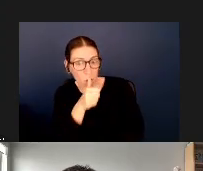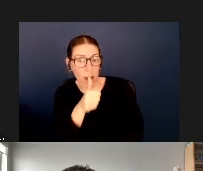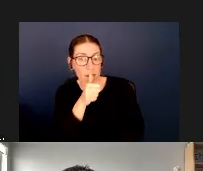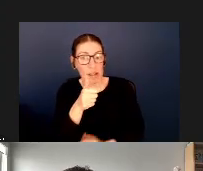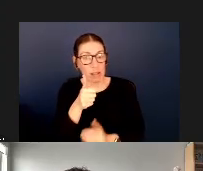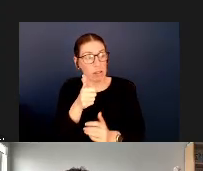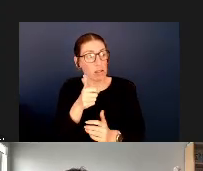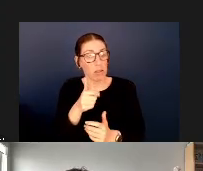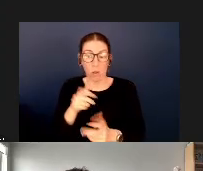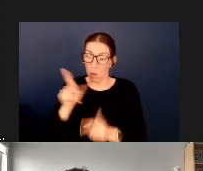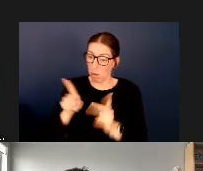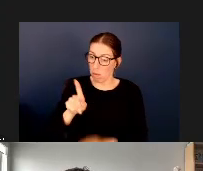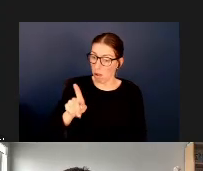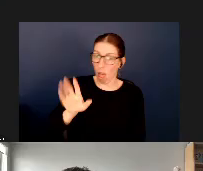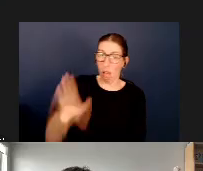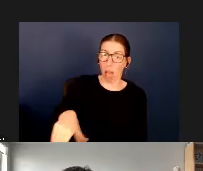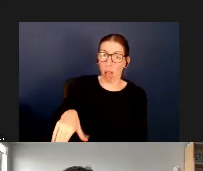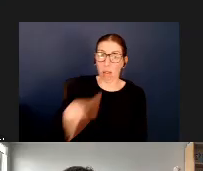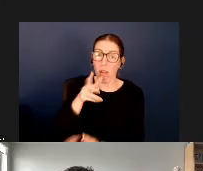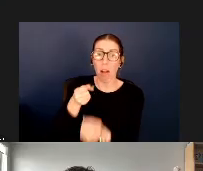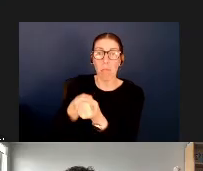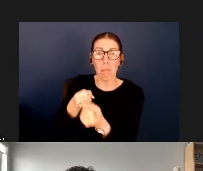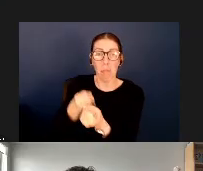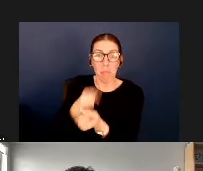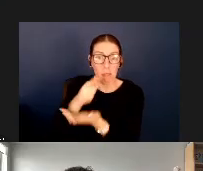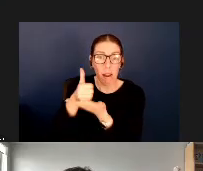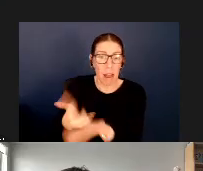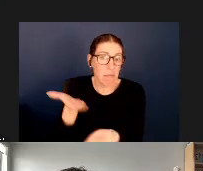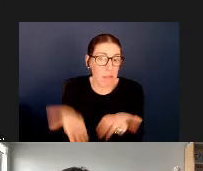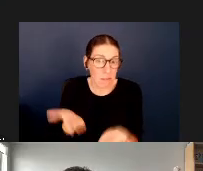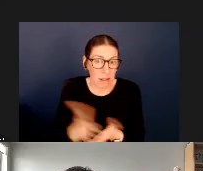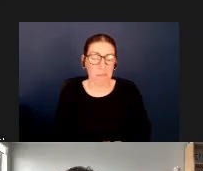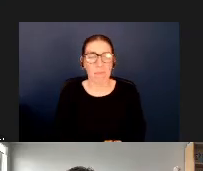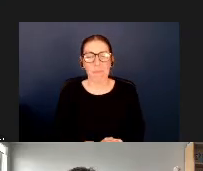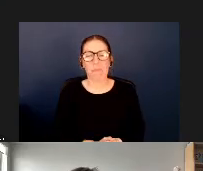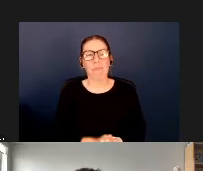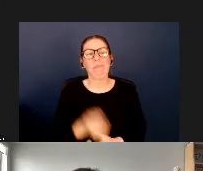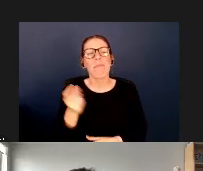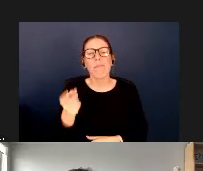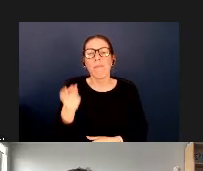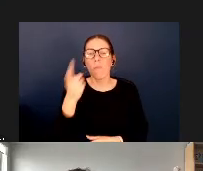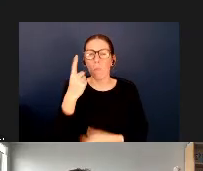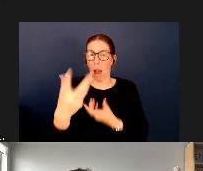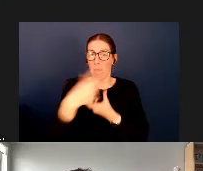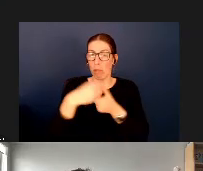the people they're supporting. I'll quote one participant. At the same time these dollars are